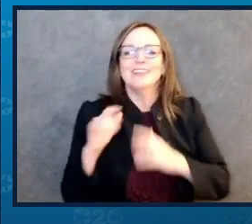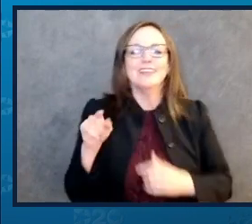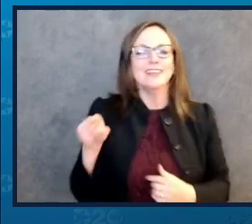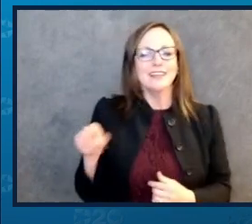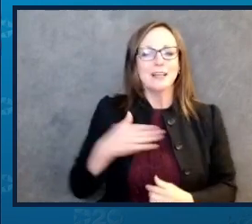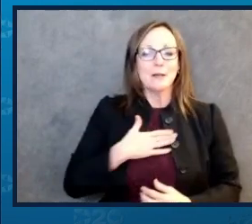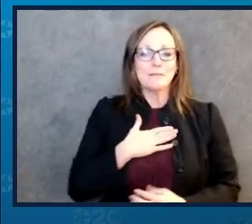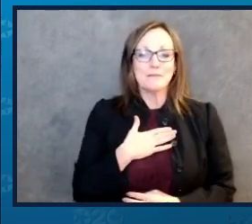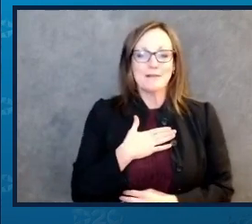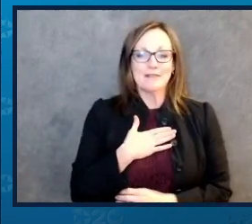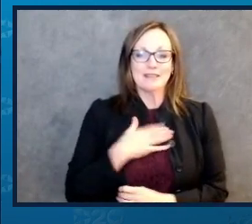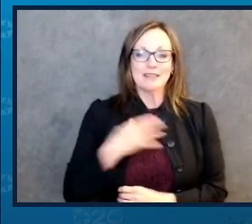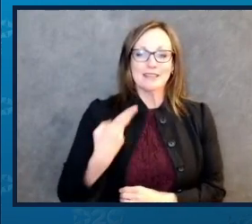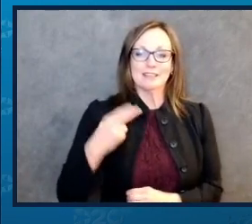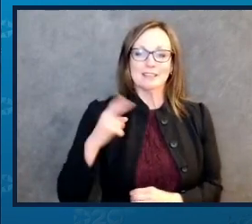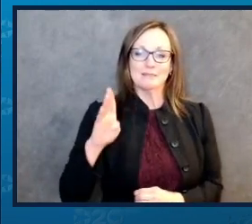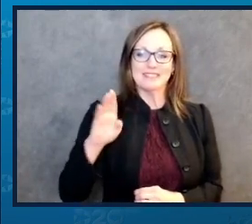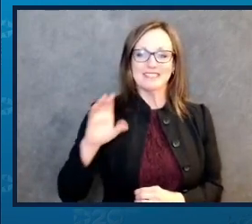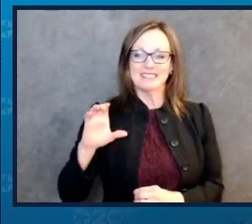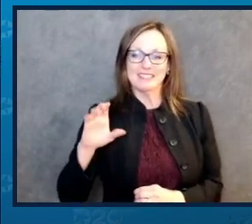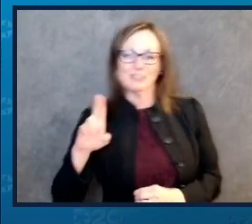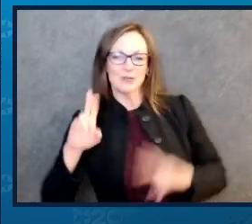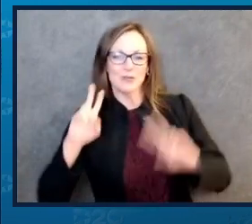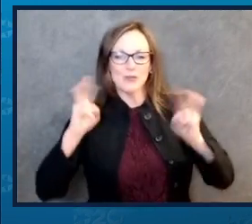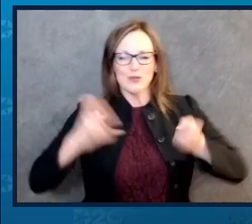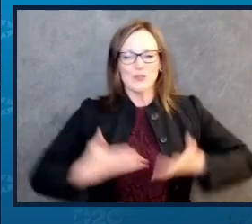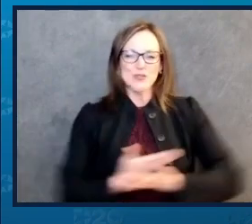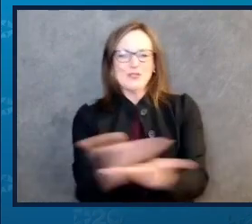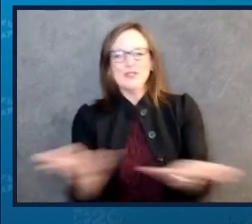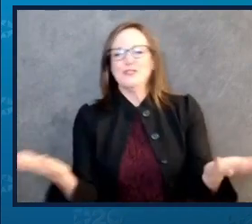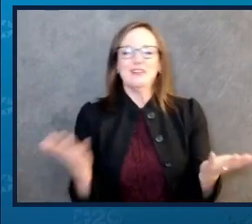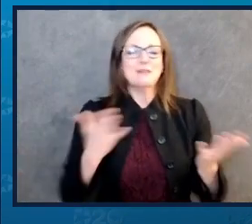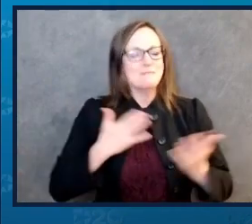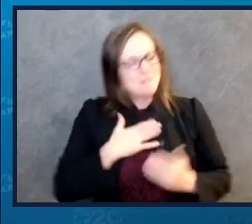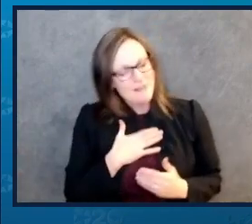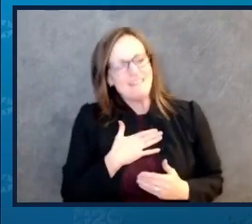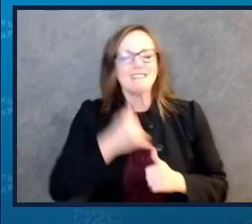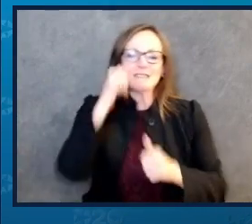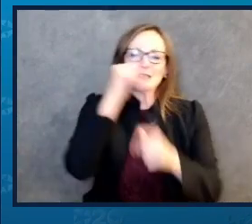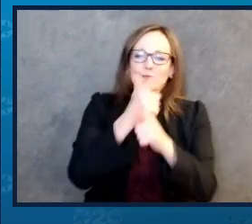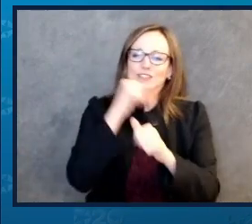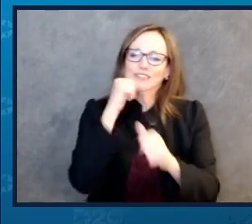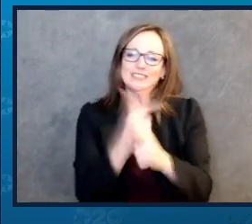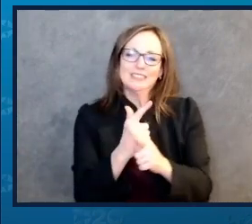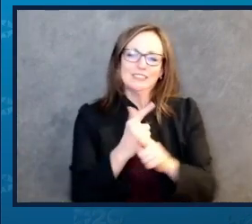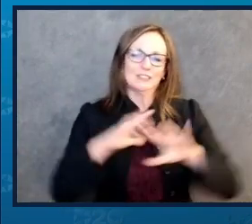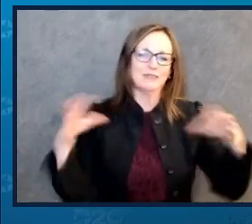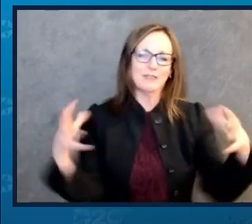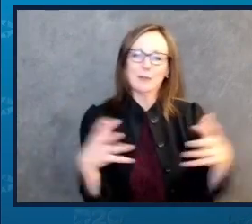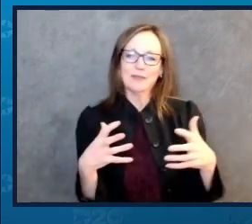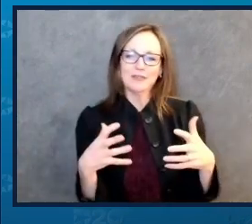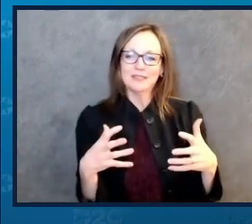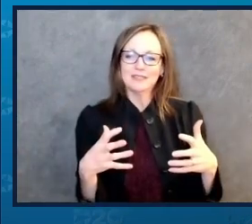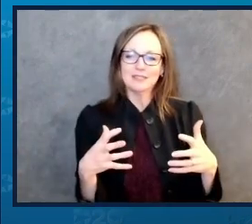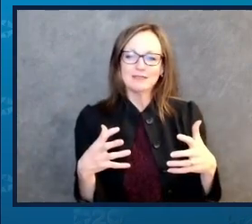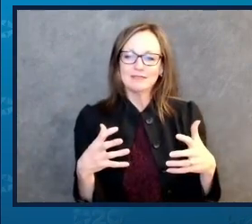CRU BROTHERS AND SISTERS. FAMILY FRIENDSES I TURN TO WHEN